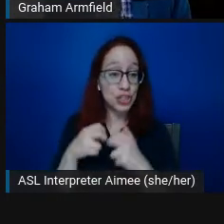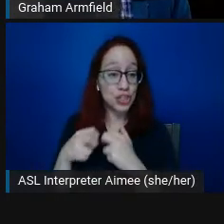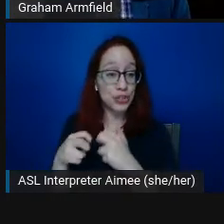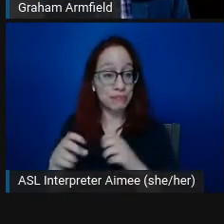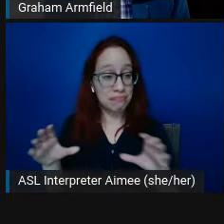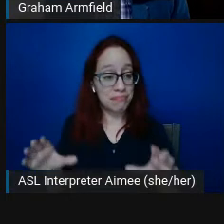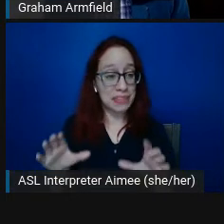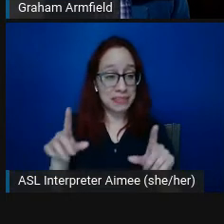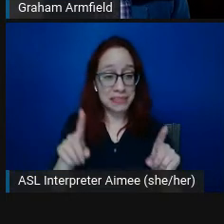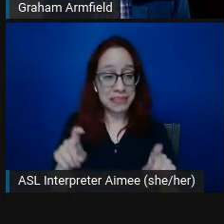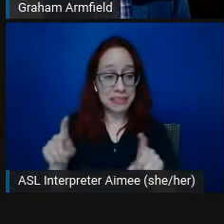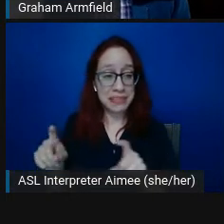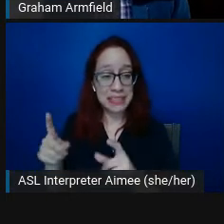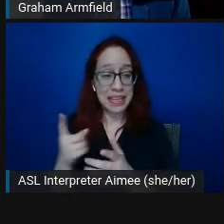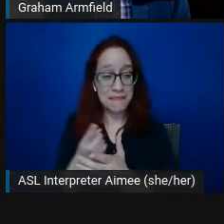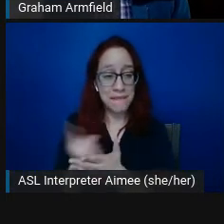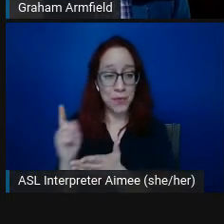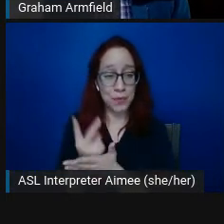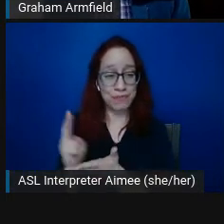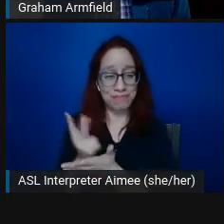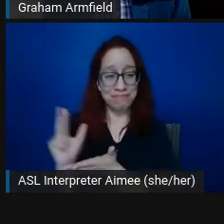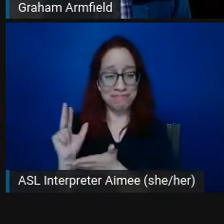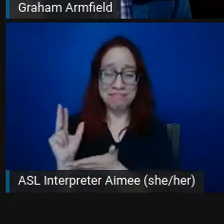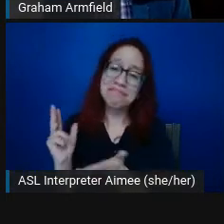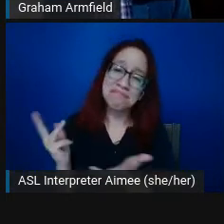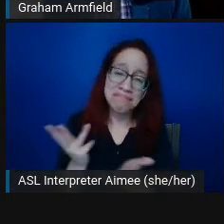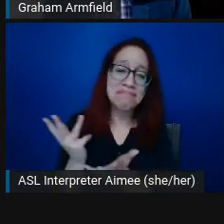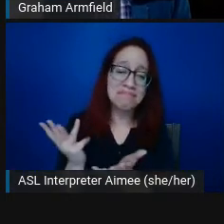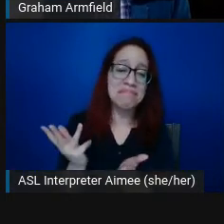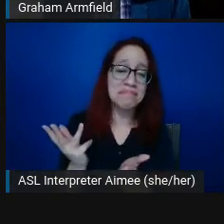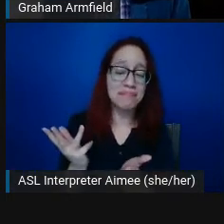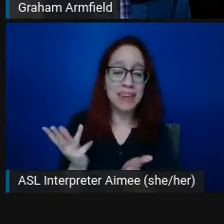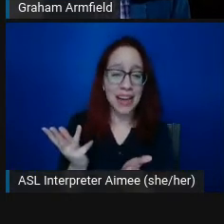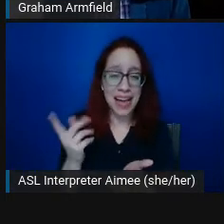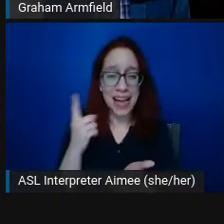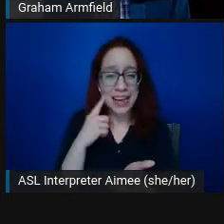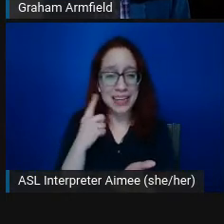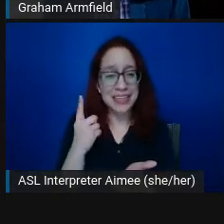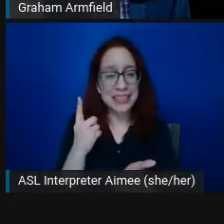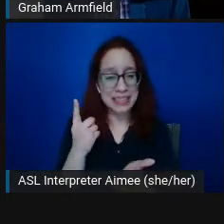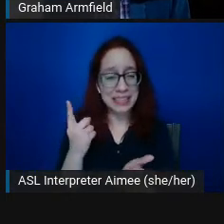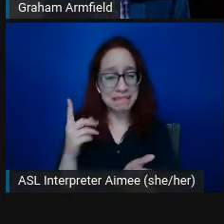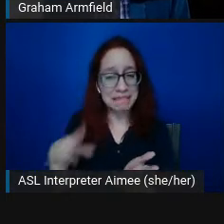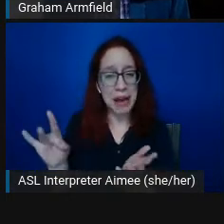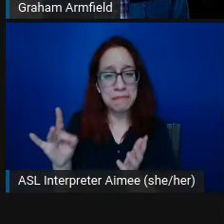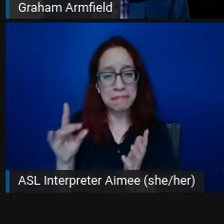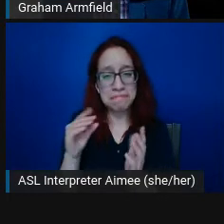a few weeks ago, and I found some issues, and I have reported